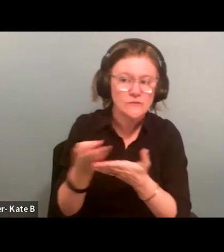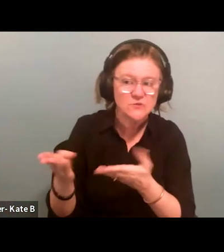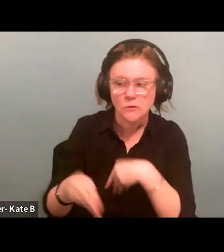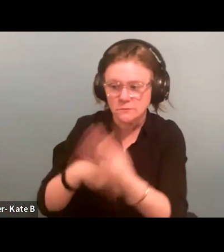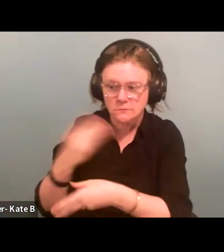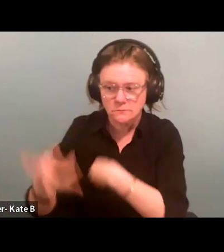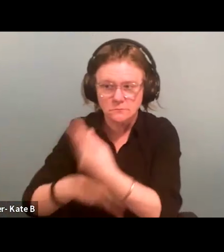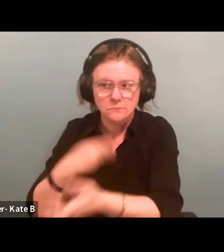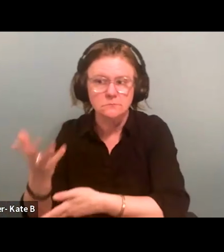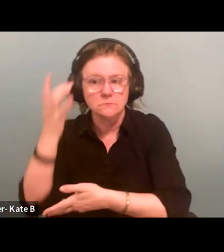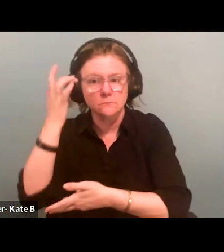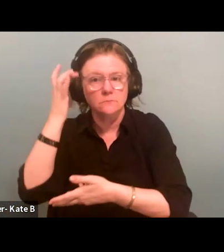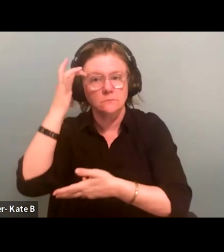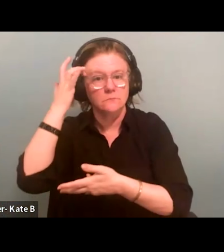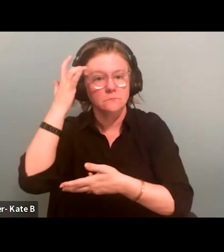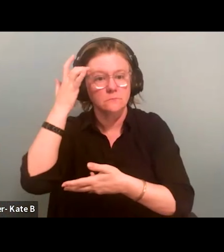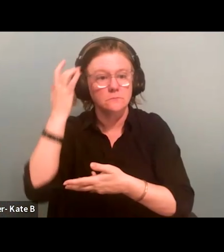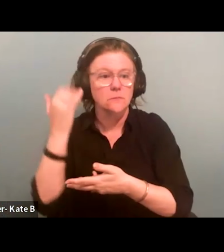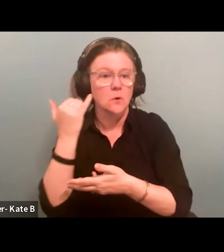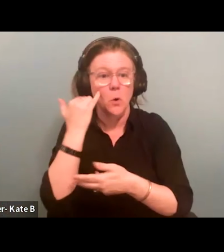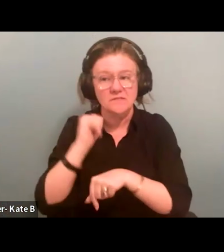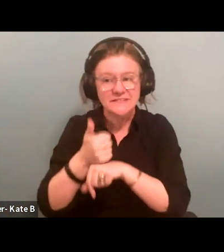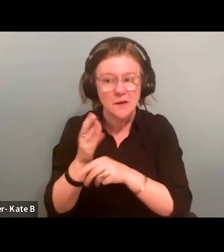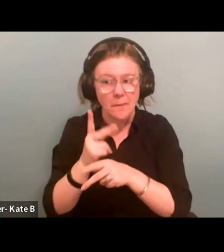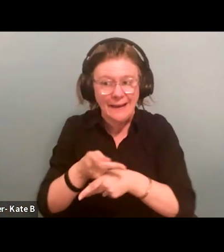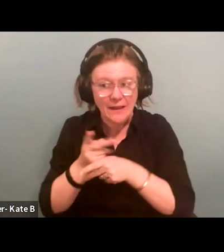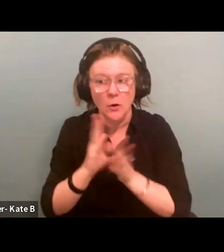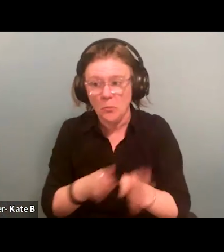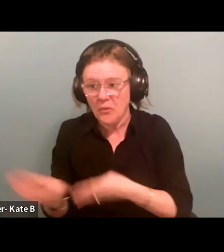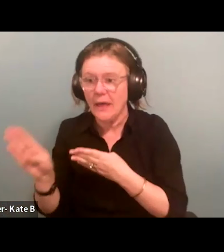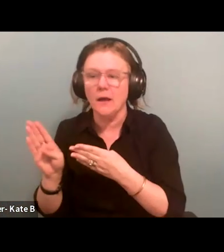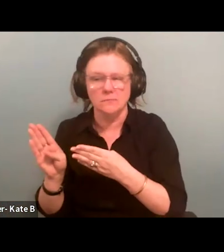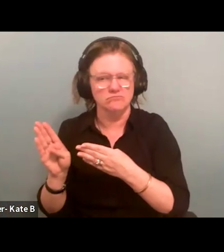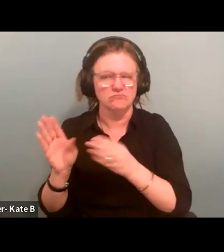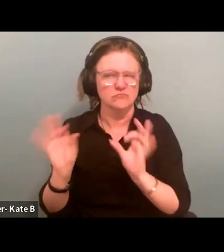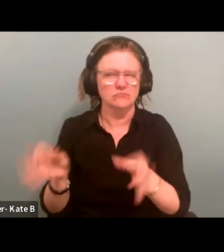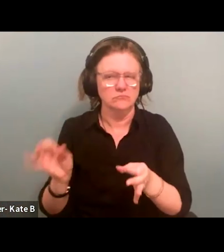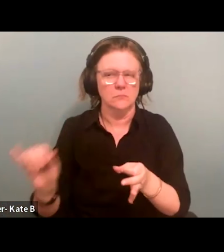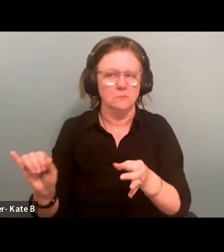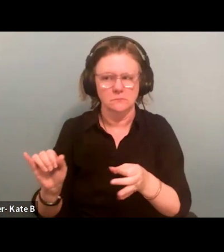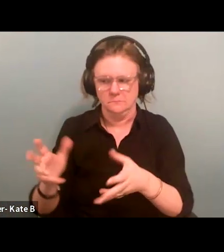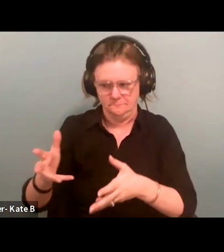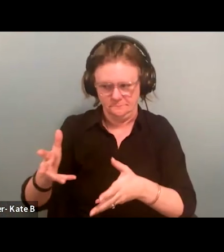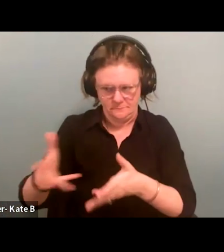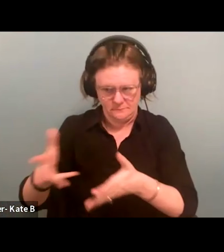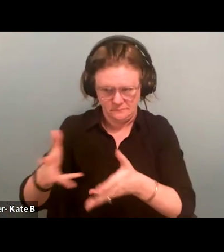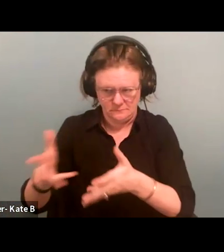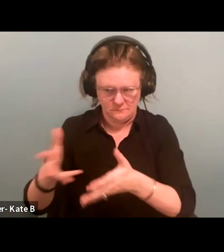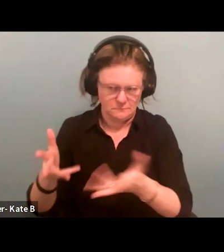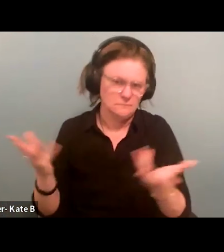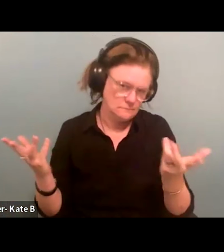a need for further care plan and risk reduction, or whether it's just unsubstantiated.